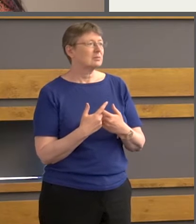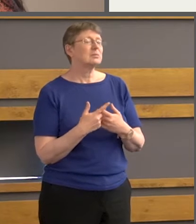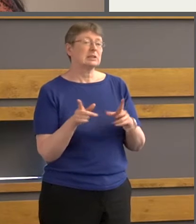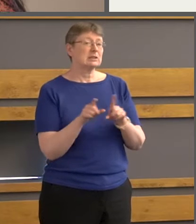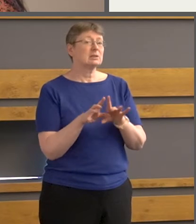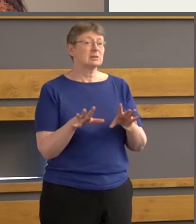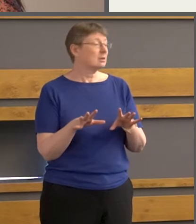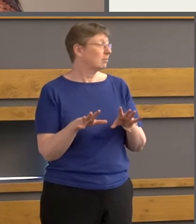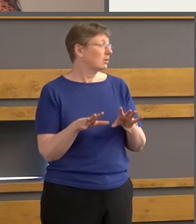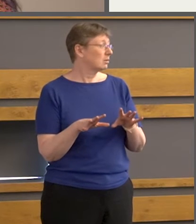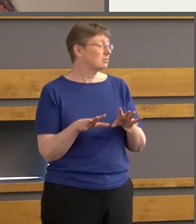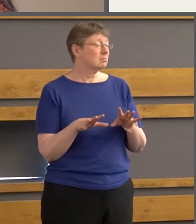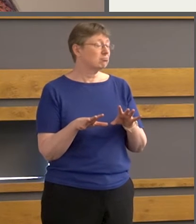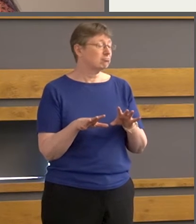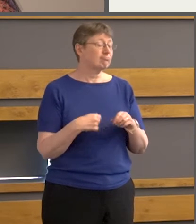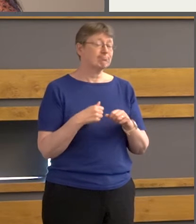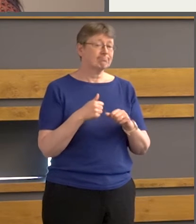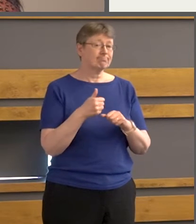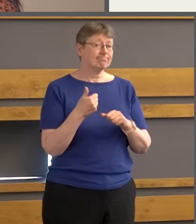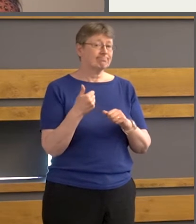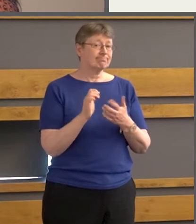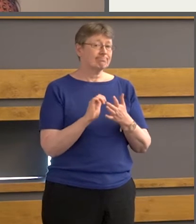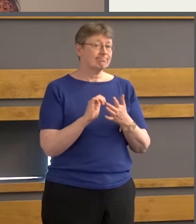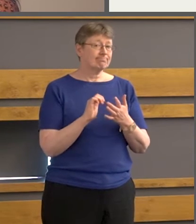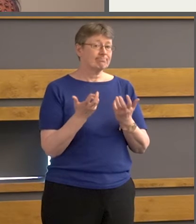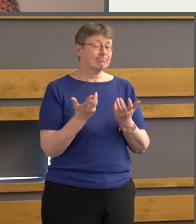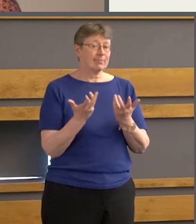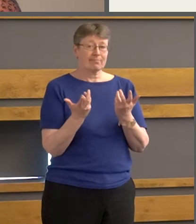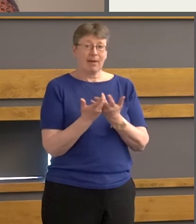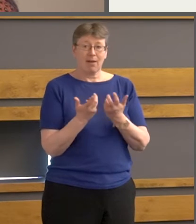that these techniques came from elsewhere